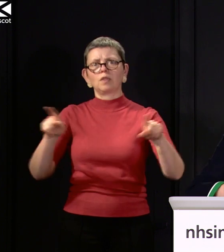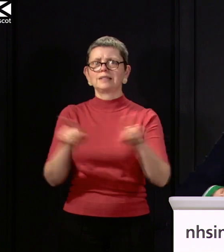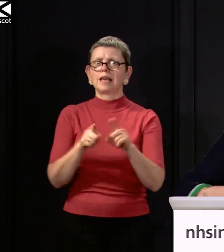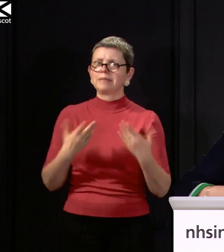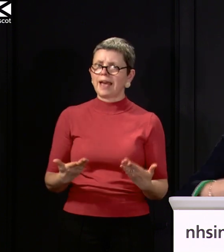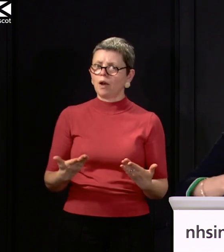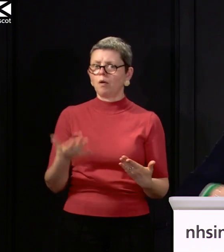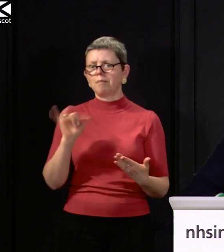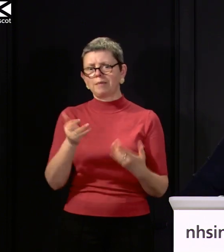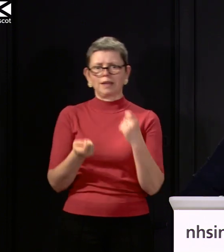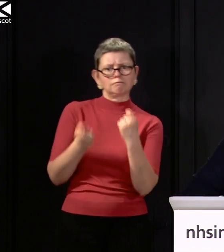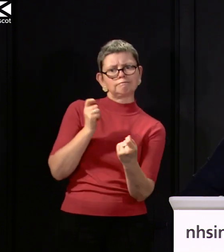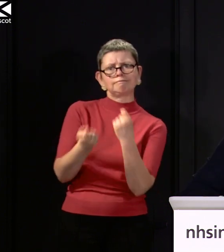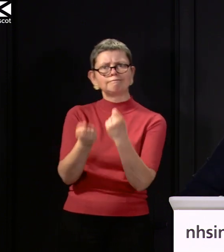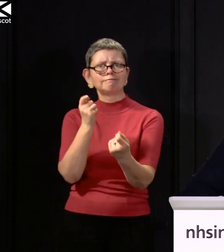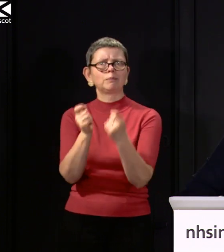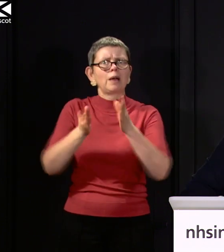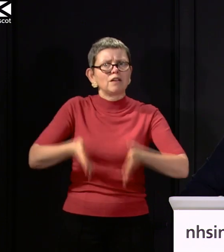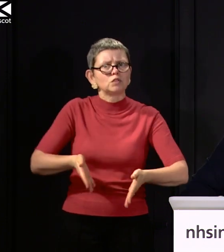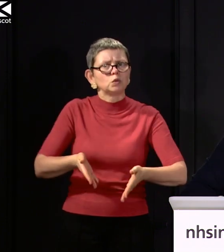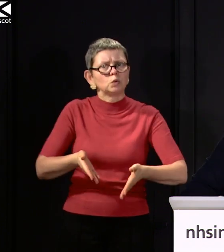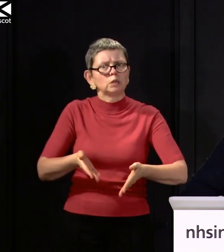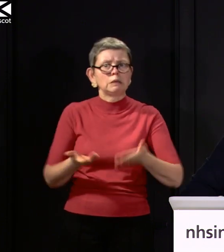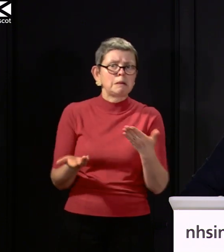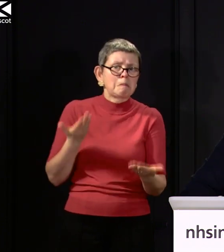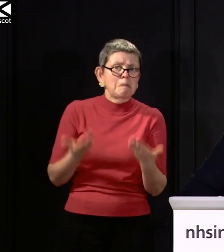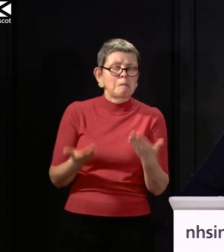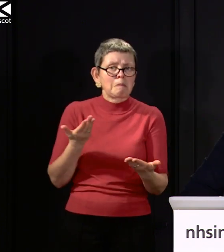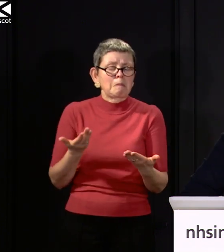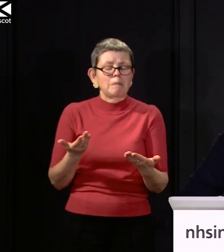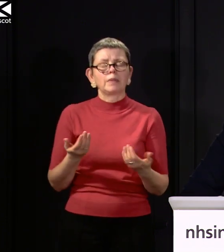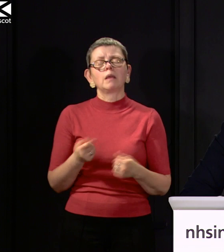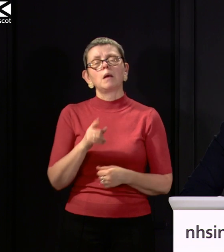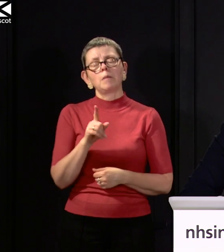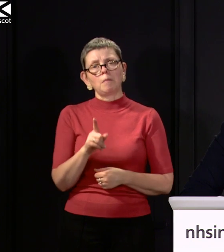have to flex depending on the changes that are made to respond to the virus, but we have